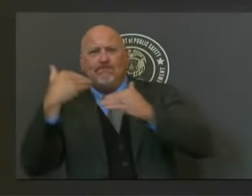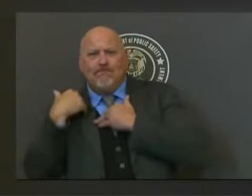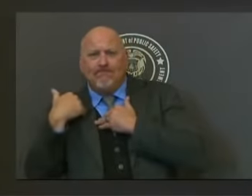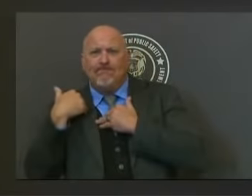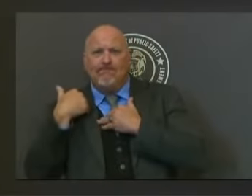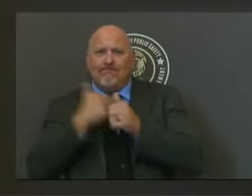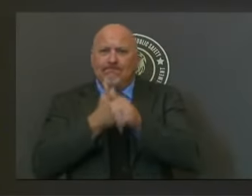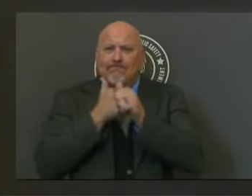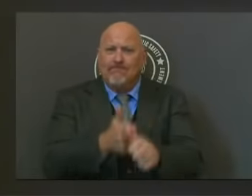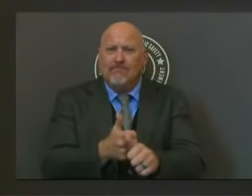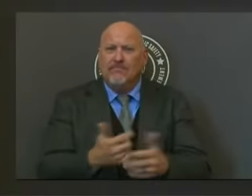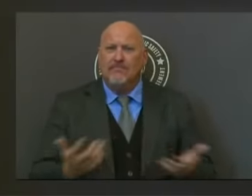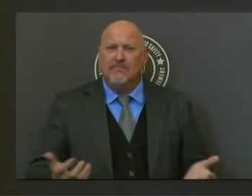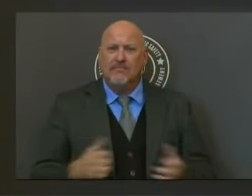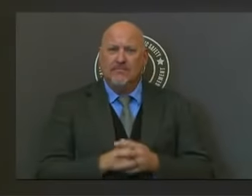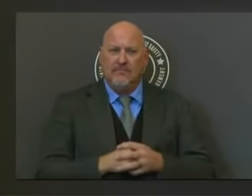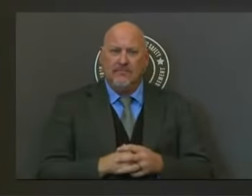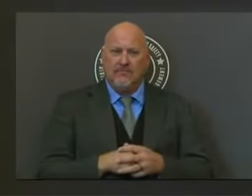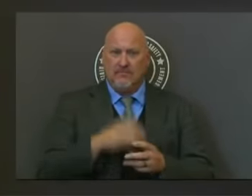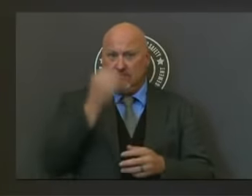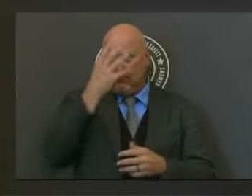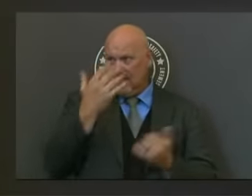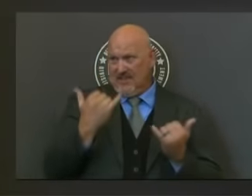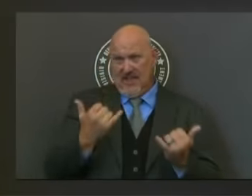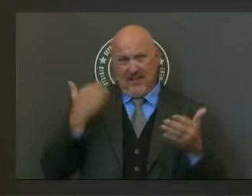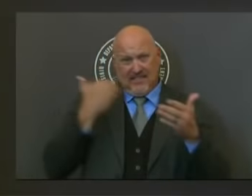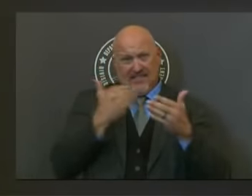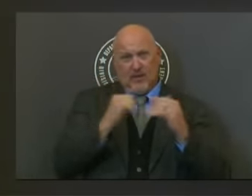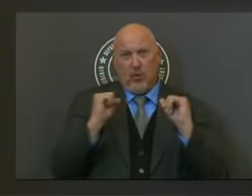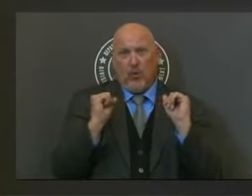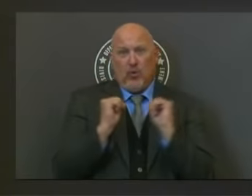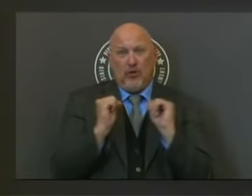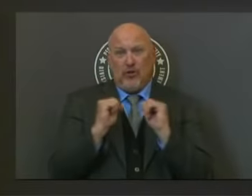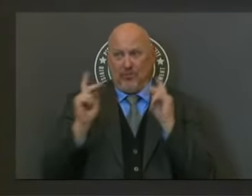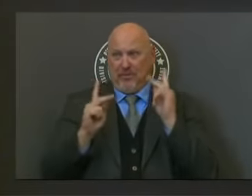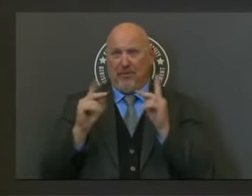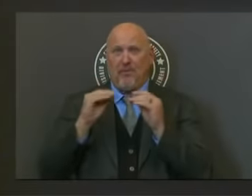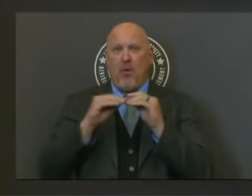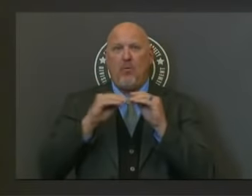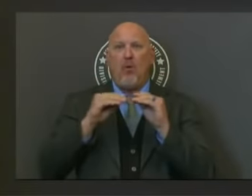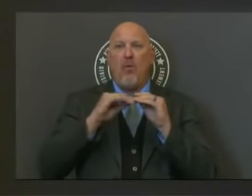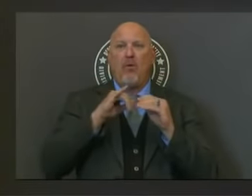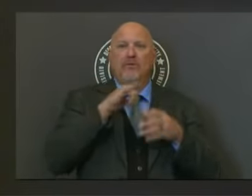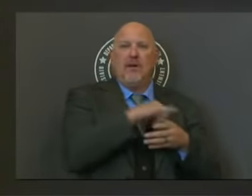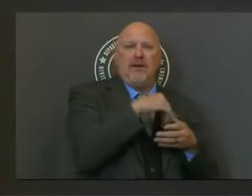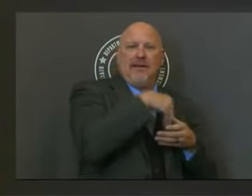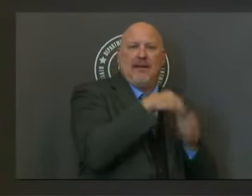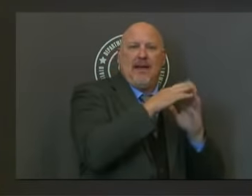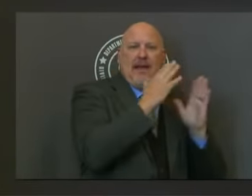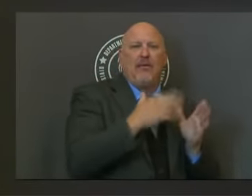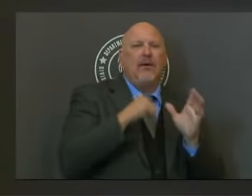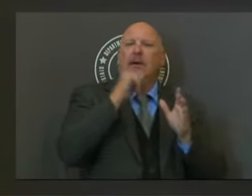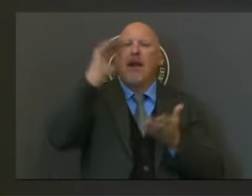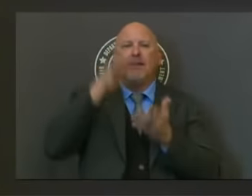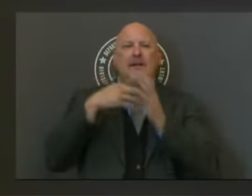holiday get togethers it's now saluting flu and cold season